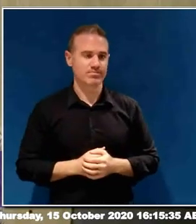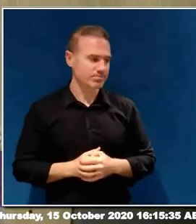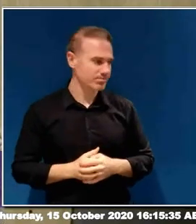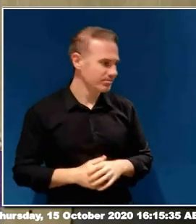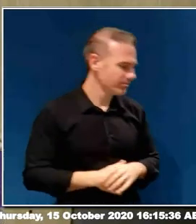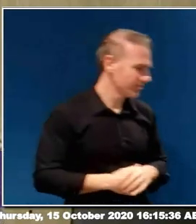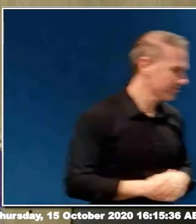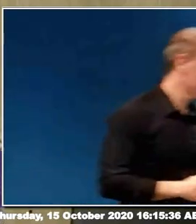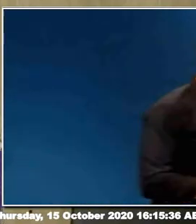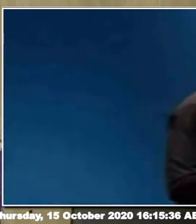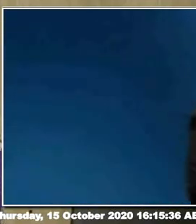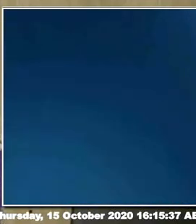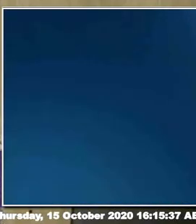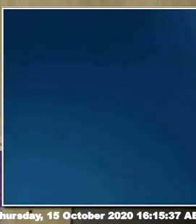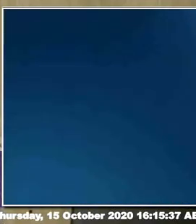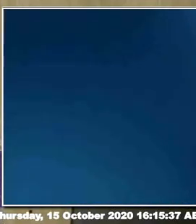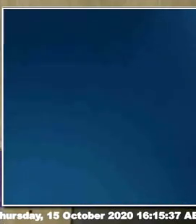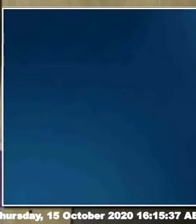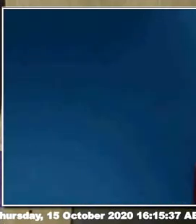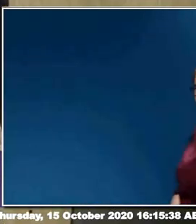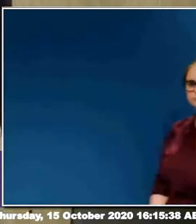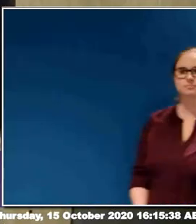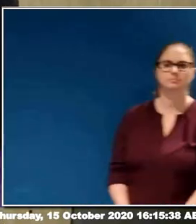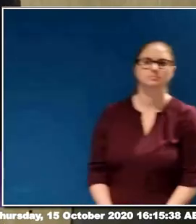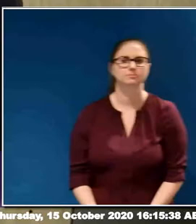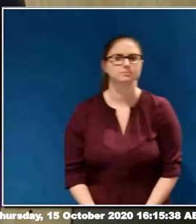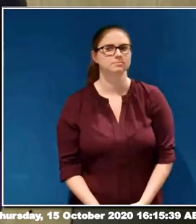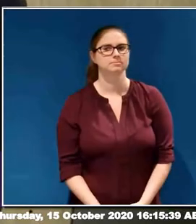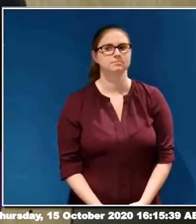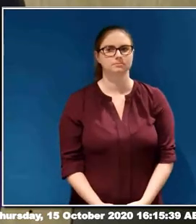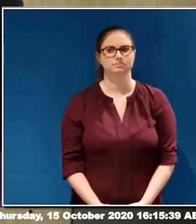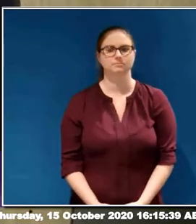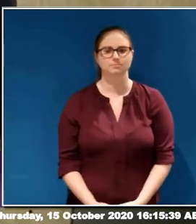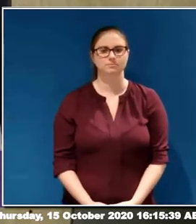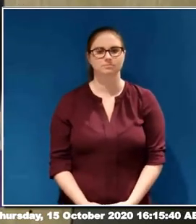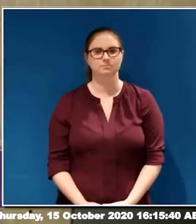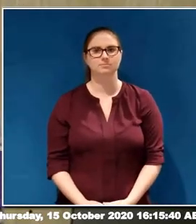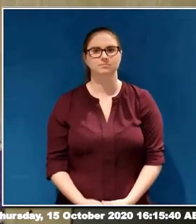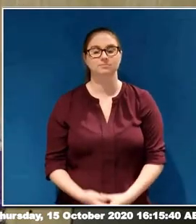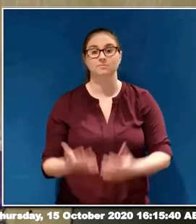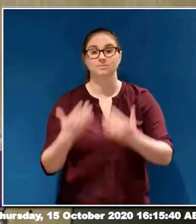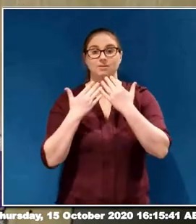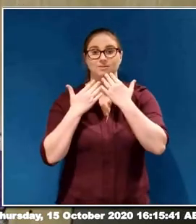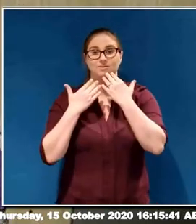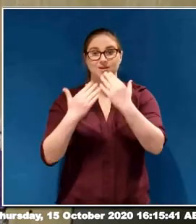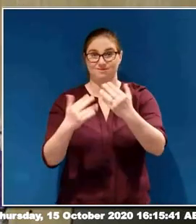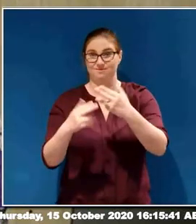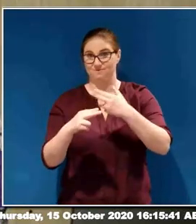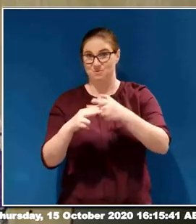I got very excited when you mentioned the Closing the Gap targets and report.